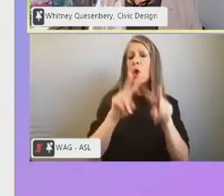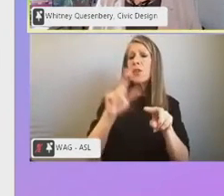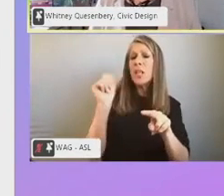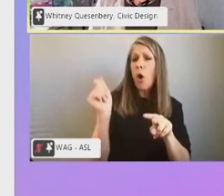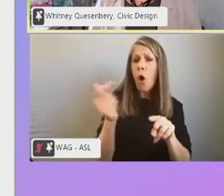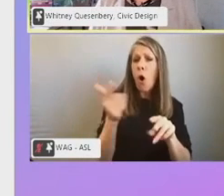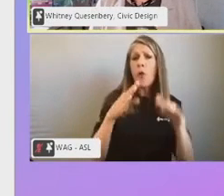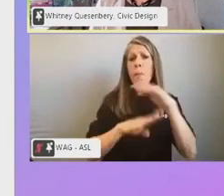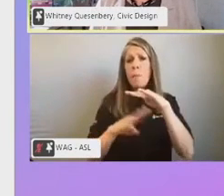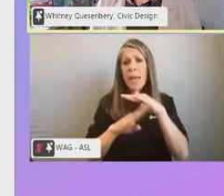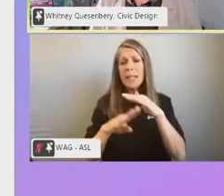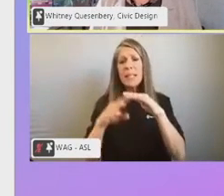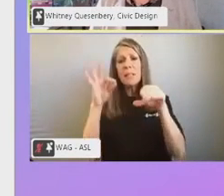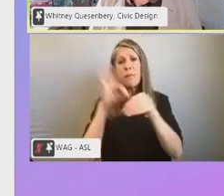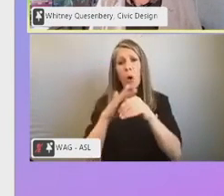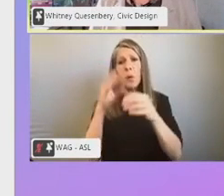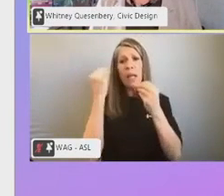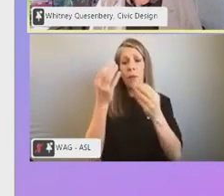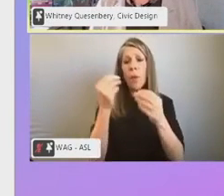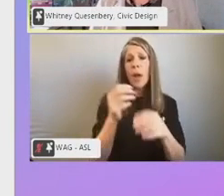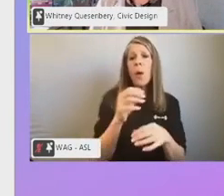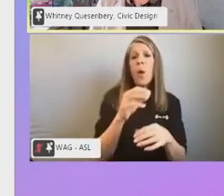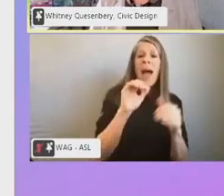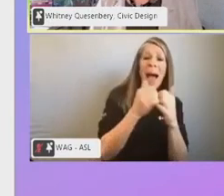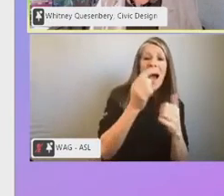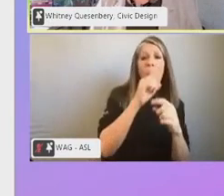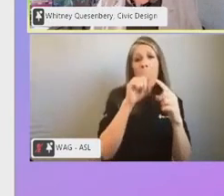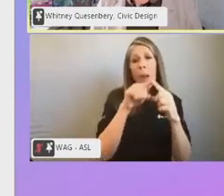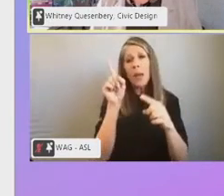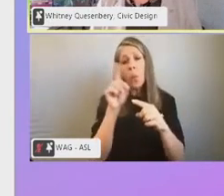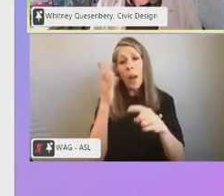up. In 2022 we worked on this with a team called healthy